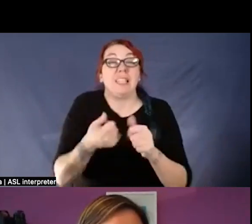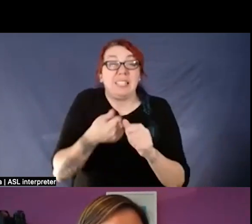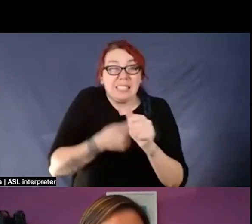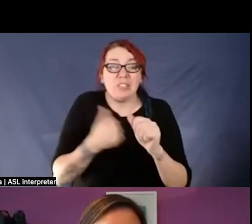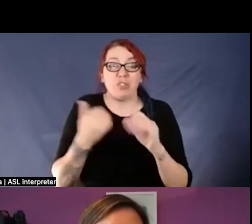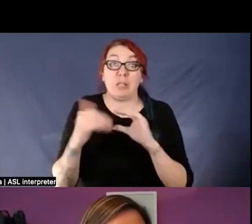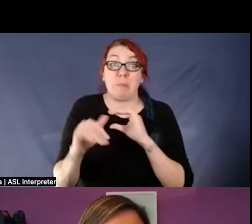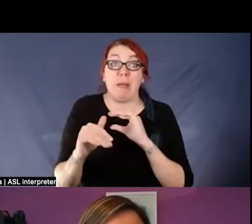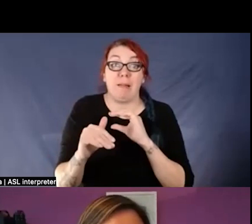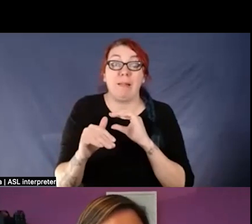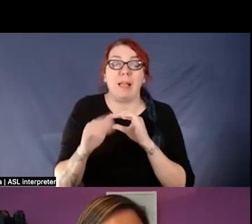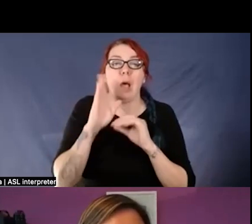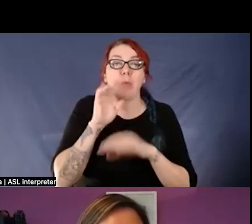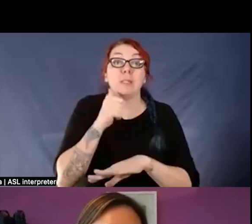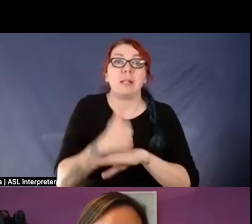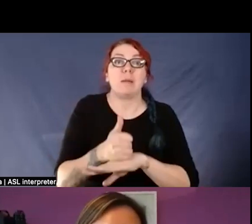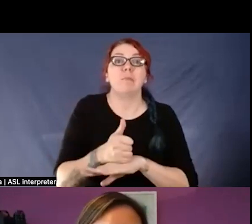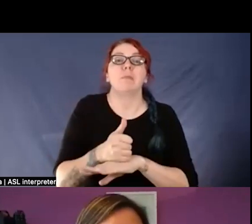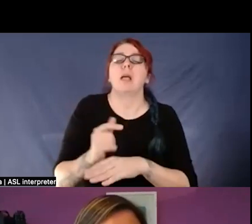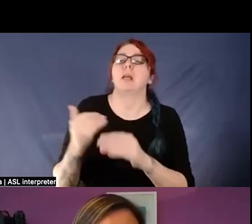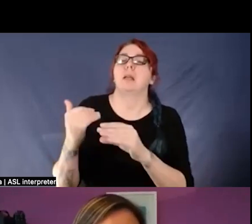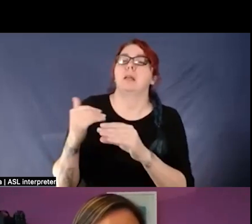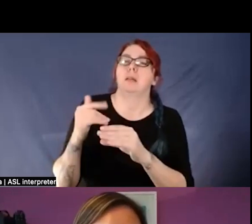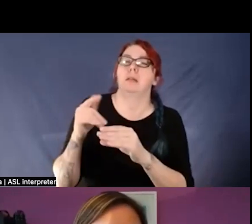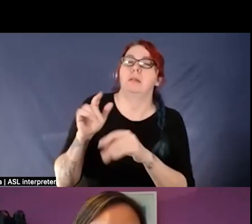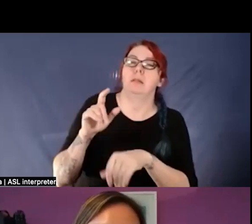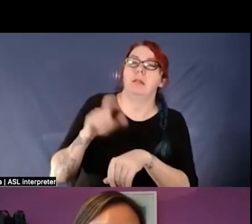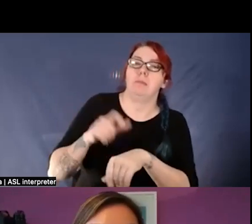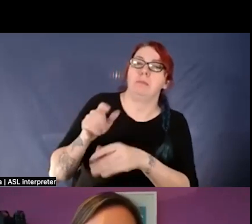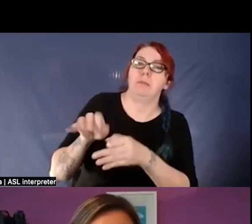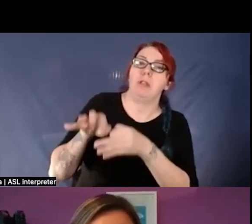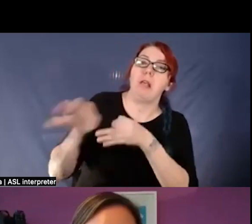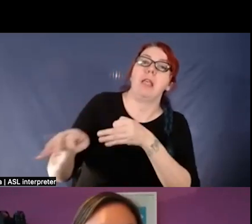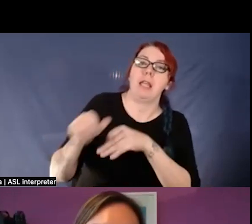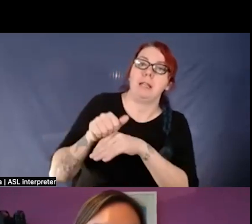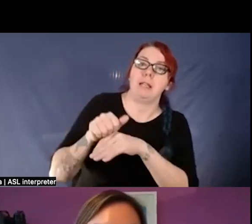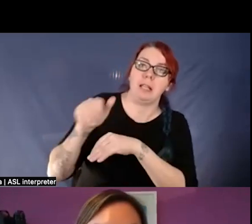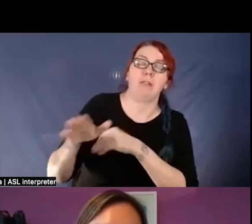So it's like past tomorrow, it's helping future tomorrow and then it's double tomorrow working